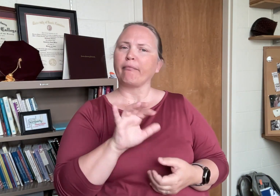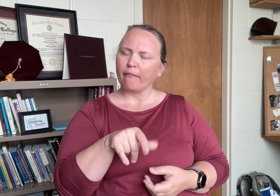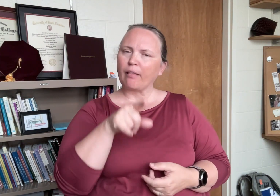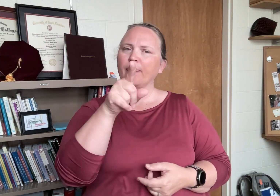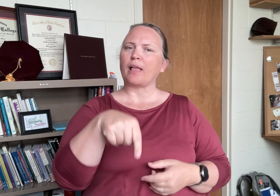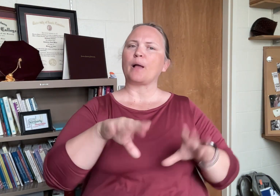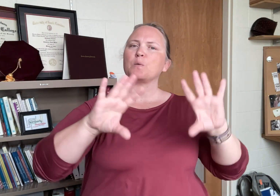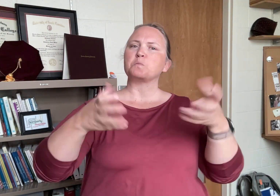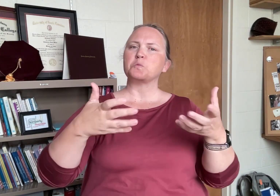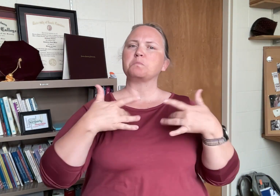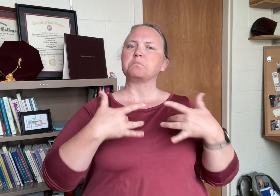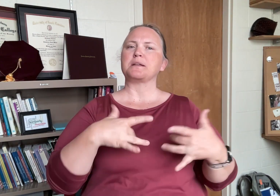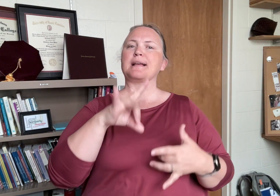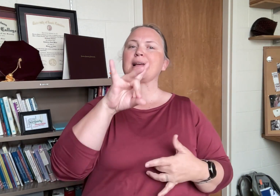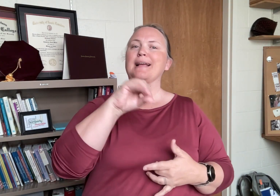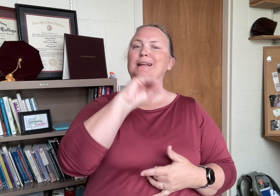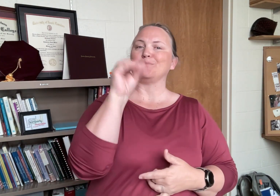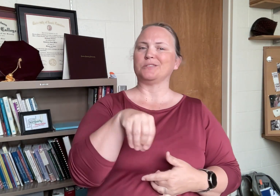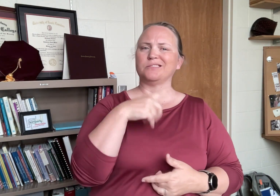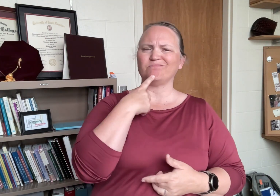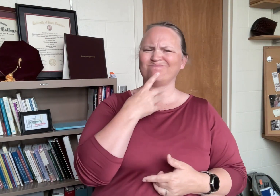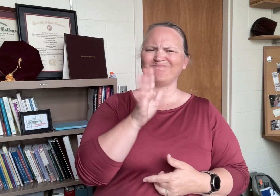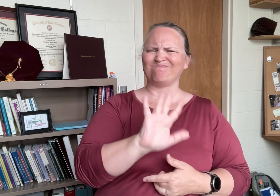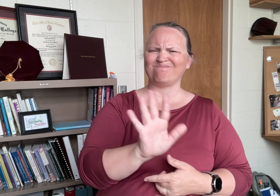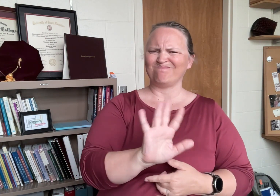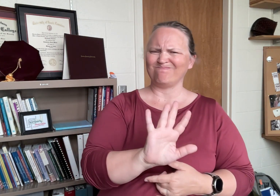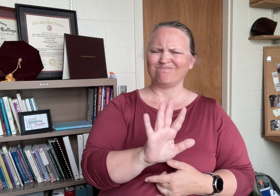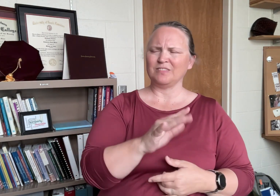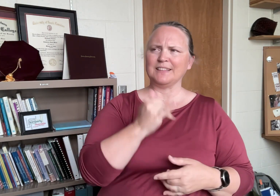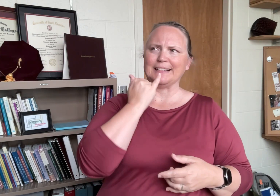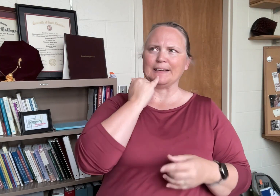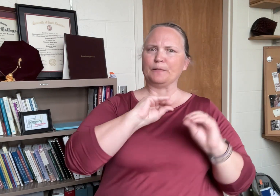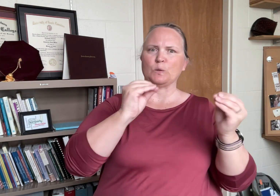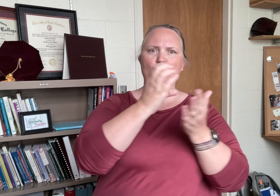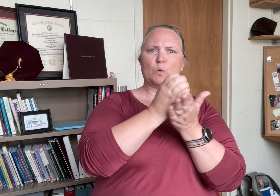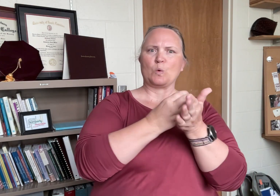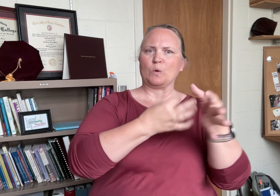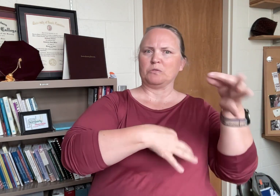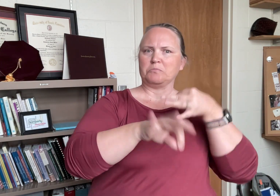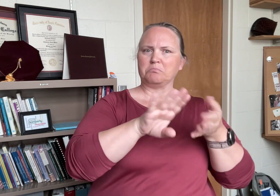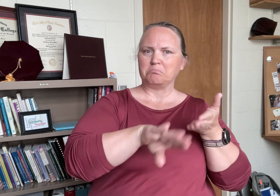And the answers to that question surprised me. About 80 percent of them agreed with what the information I've gotten